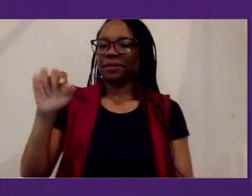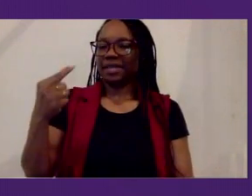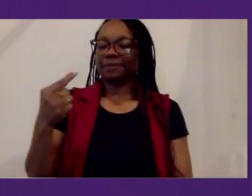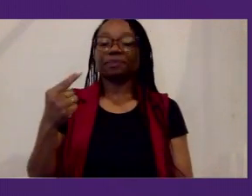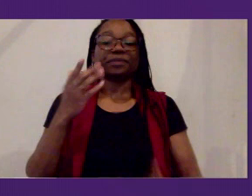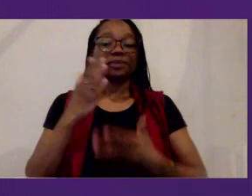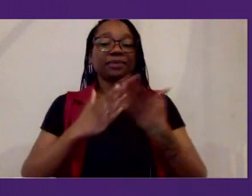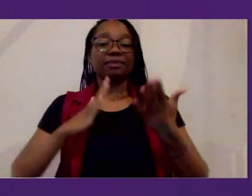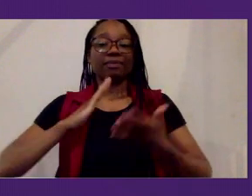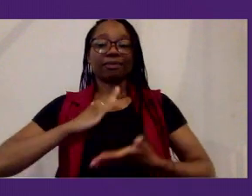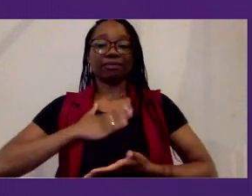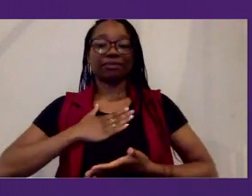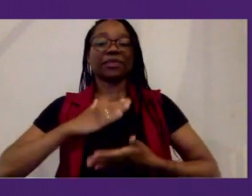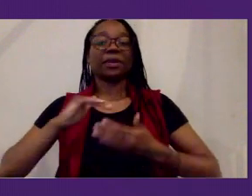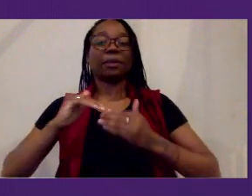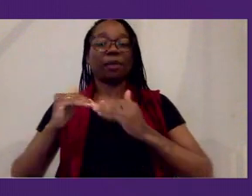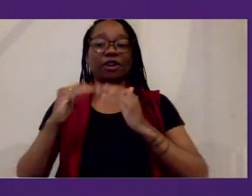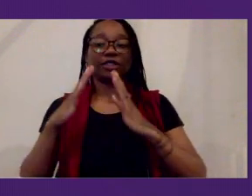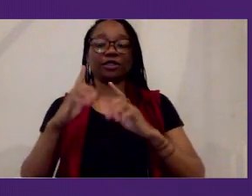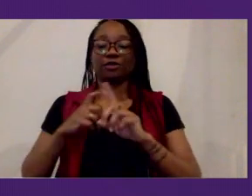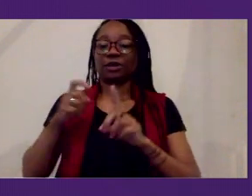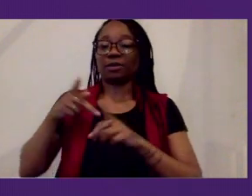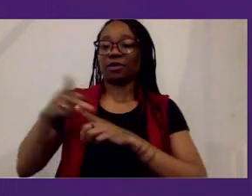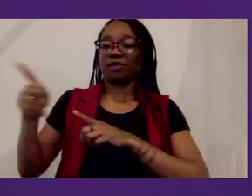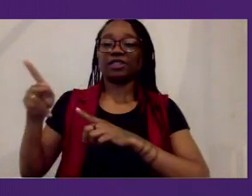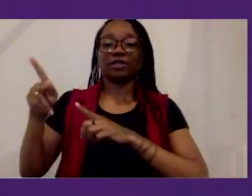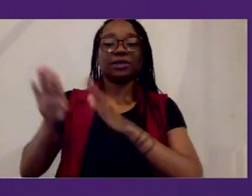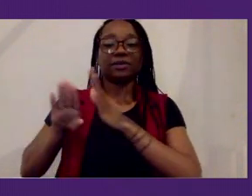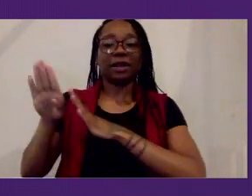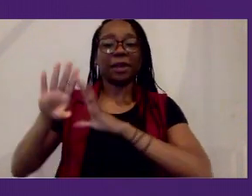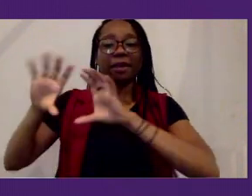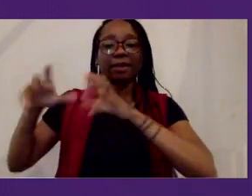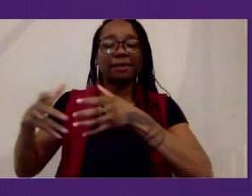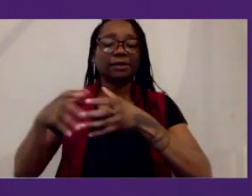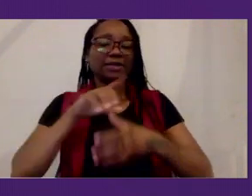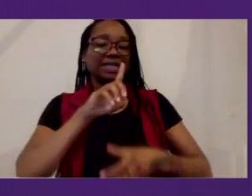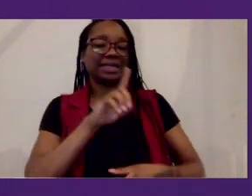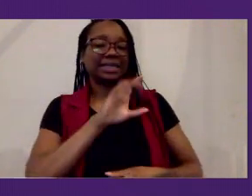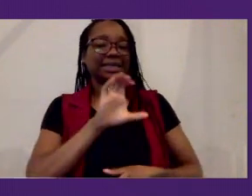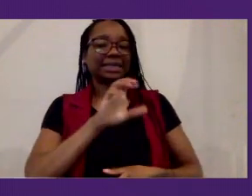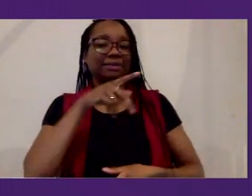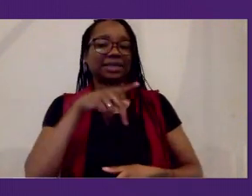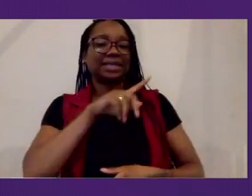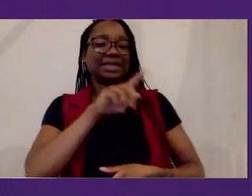Collaborative in DCPZ and I put our heads together to plan for a collaborative learning experience